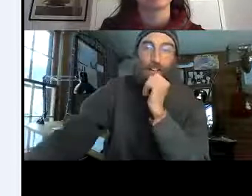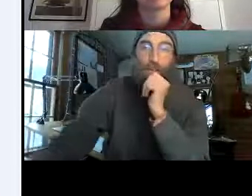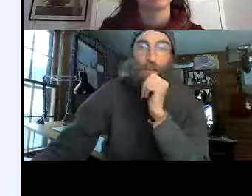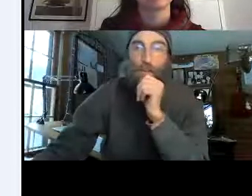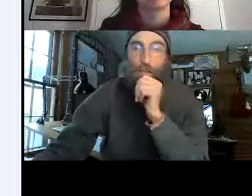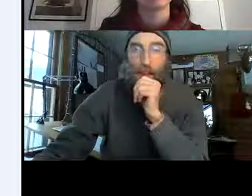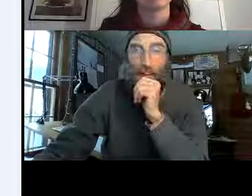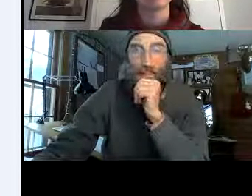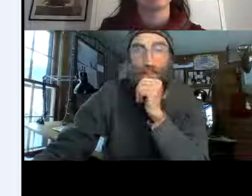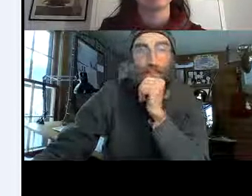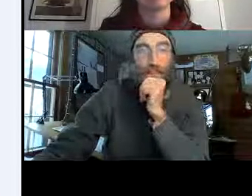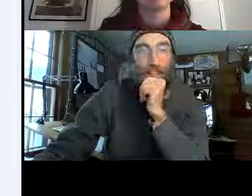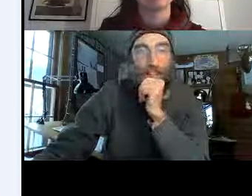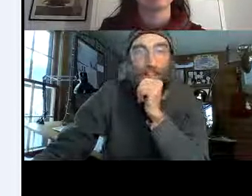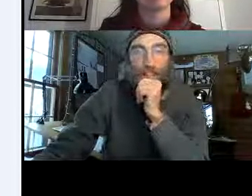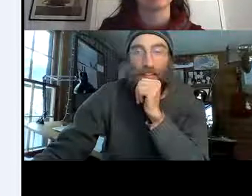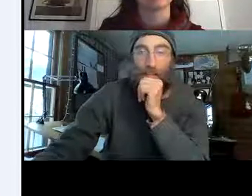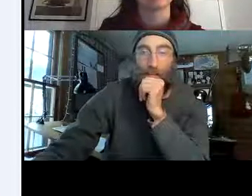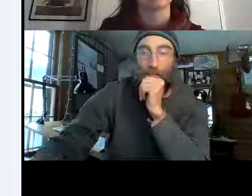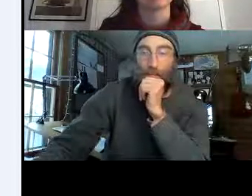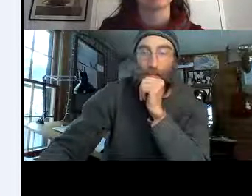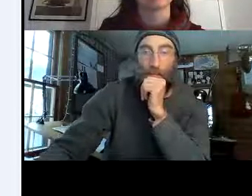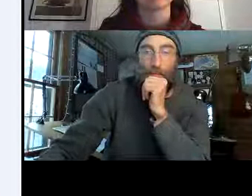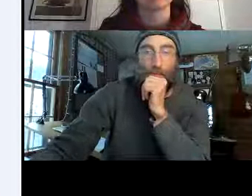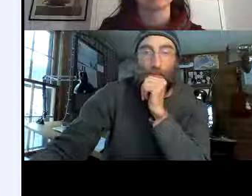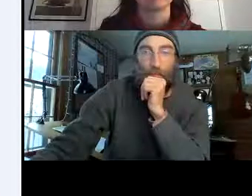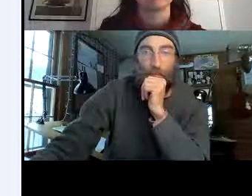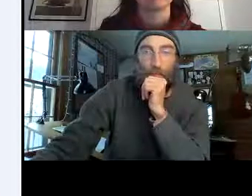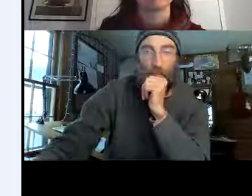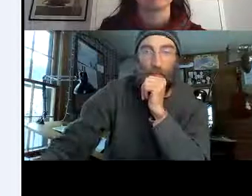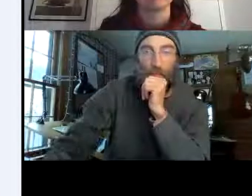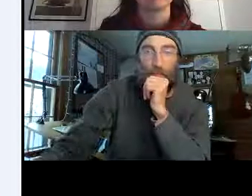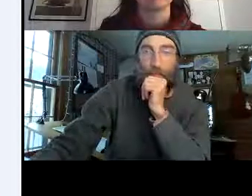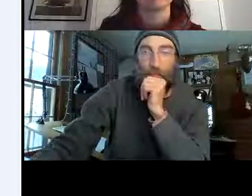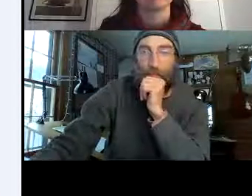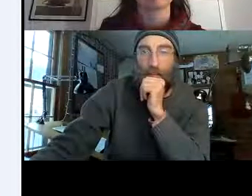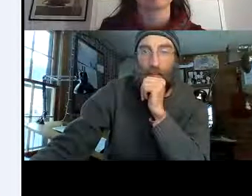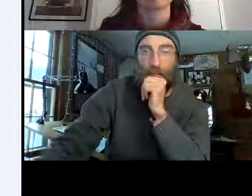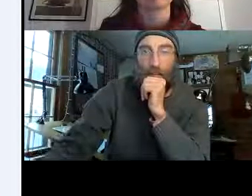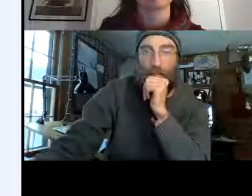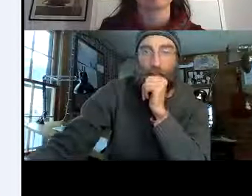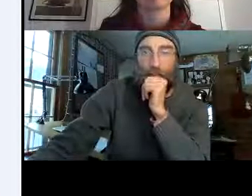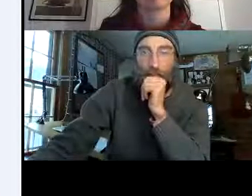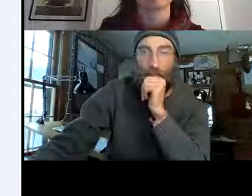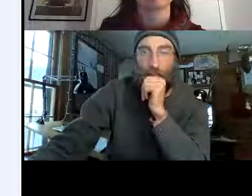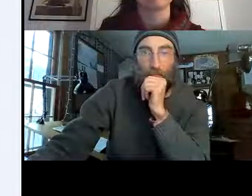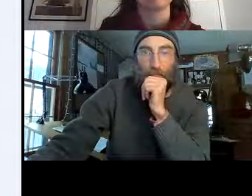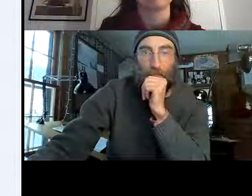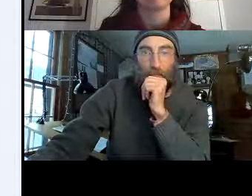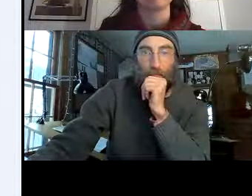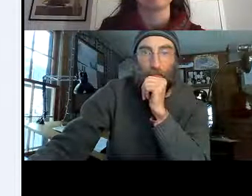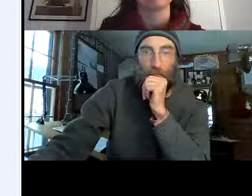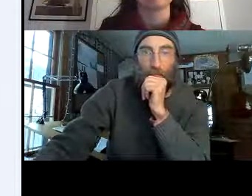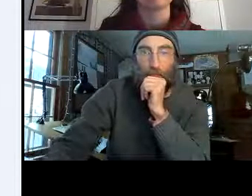side of the road in May, and Virginia--